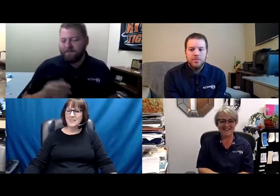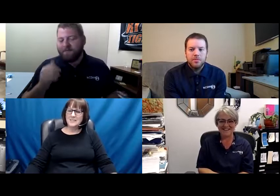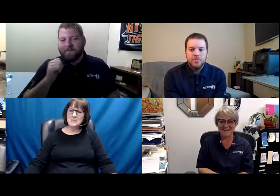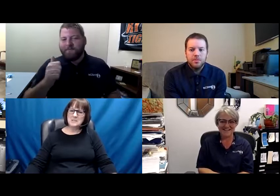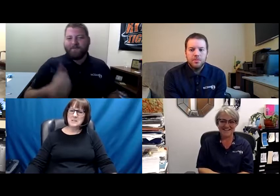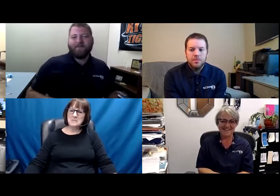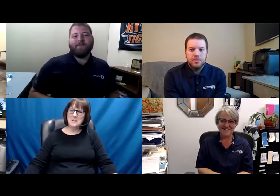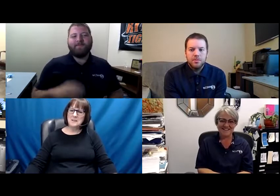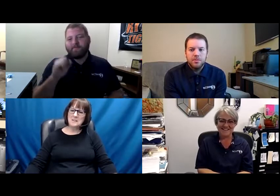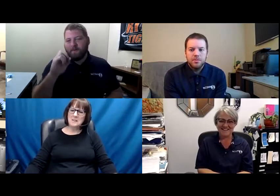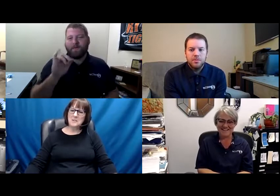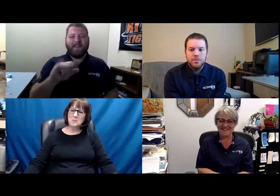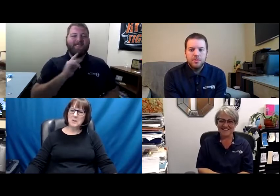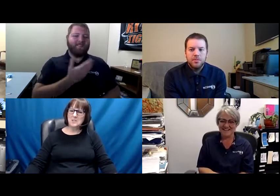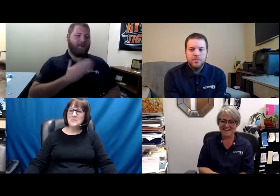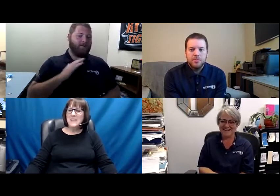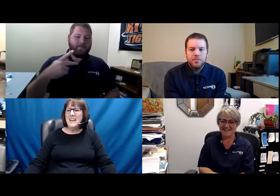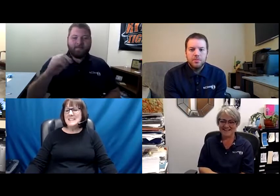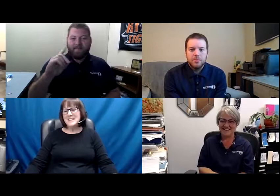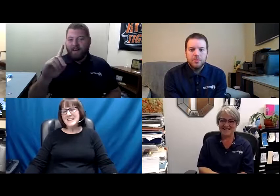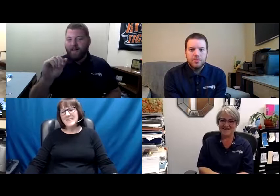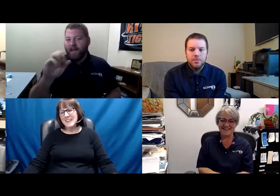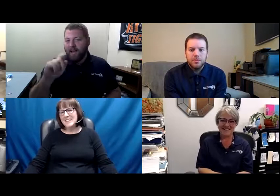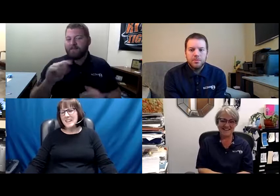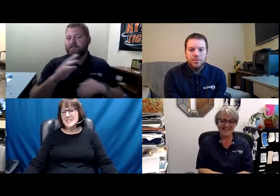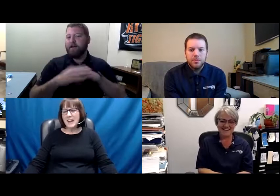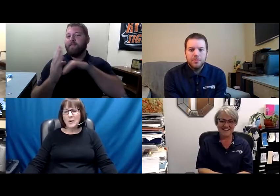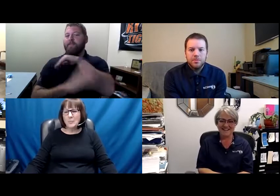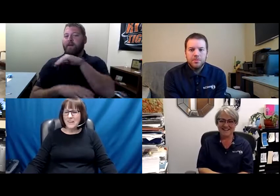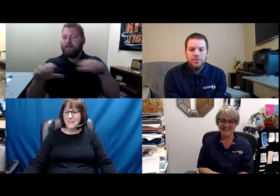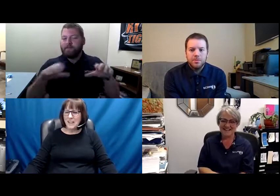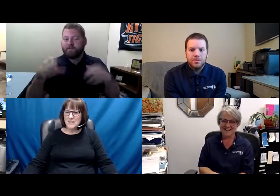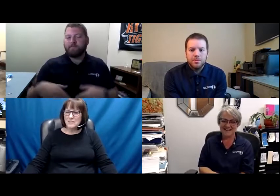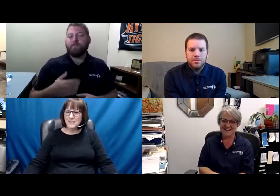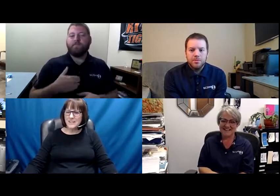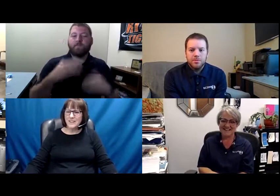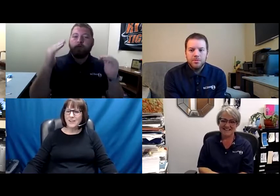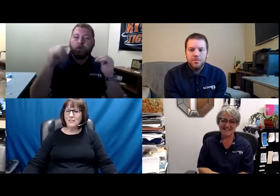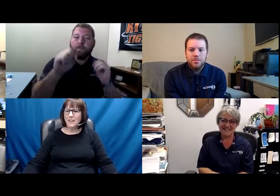Some other teams around here not so much. So anyway that's our podcast for today on fall